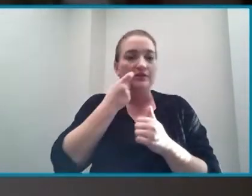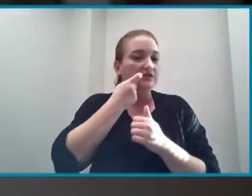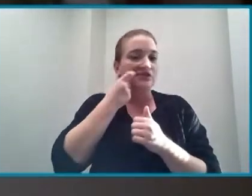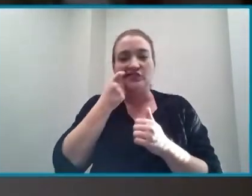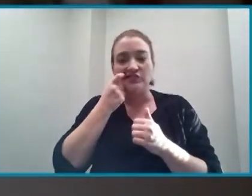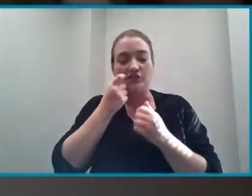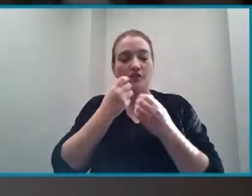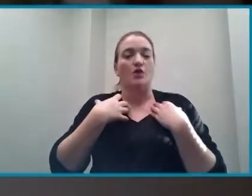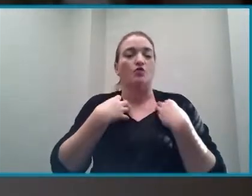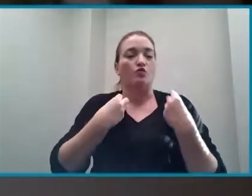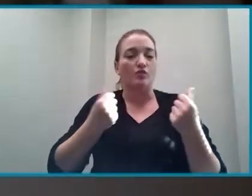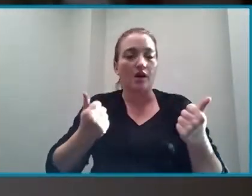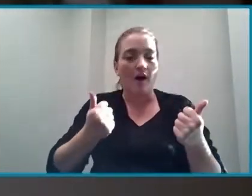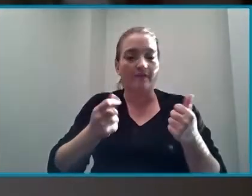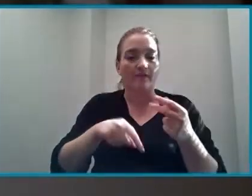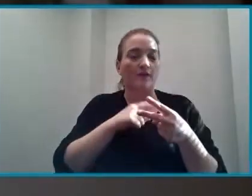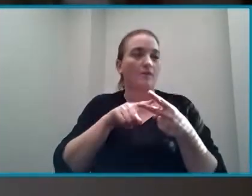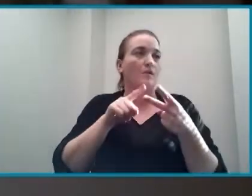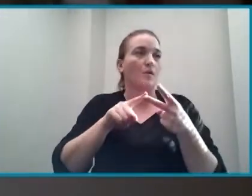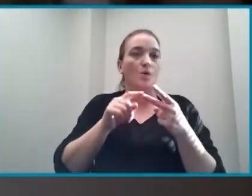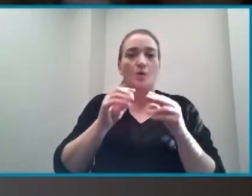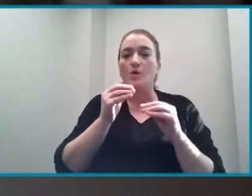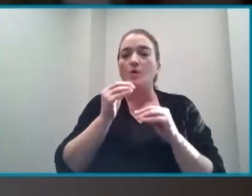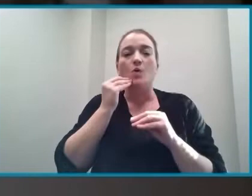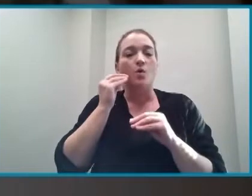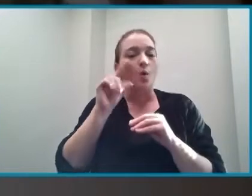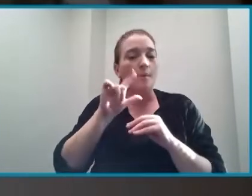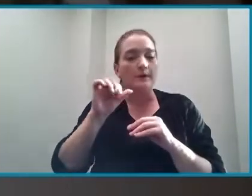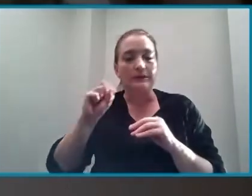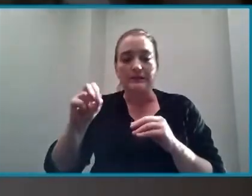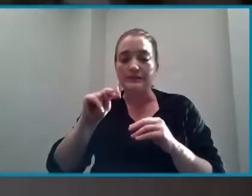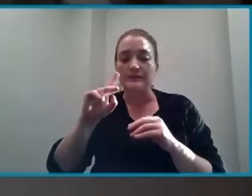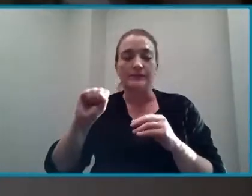and, uh, other mental health needed support,